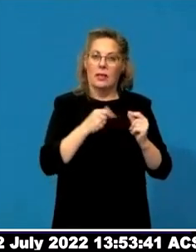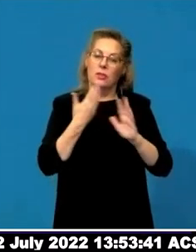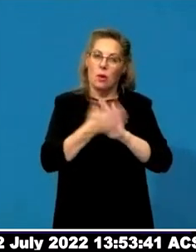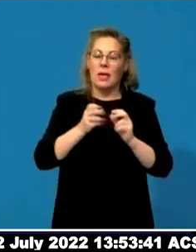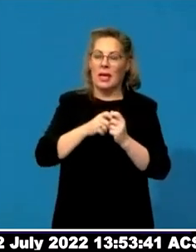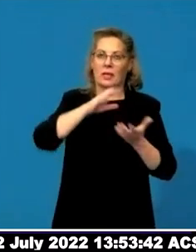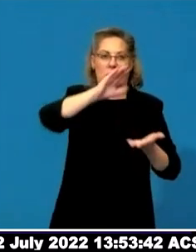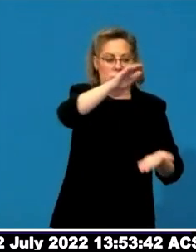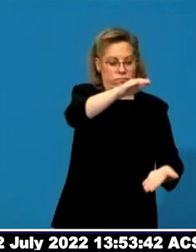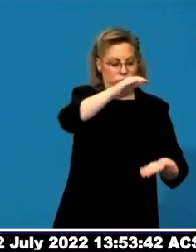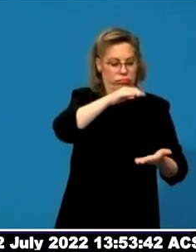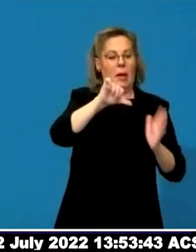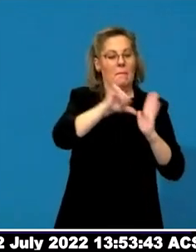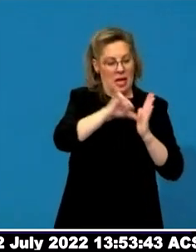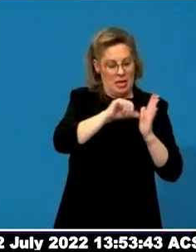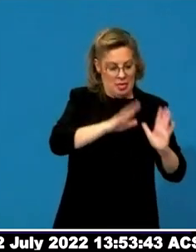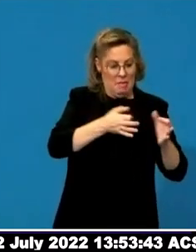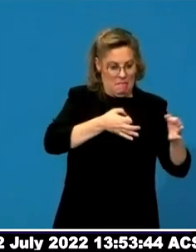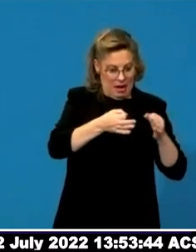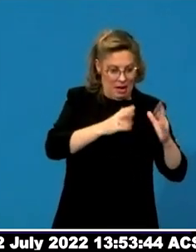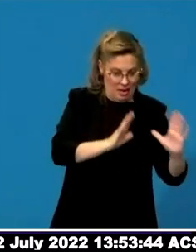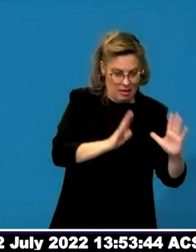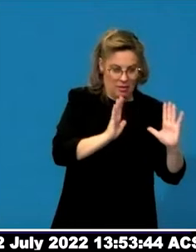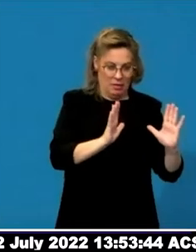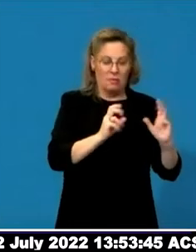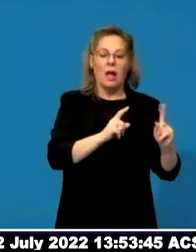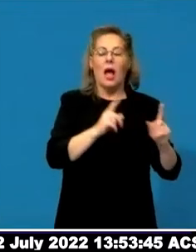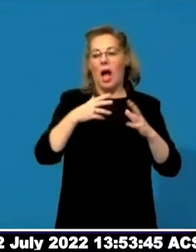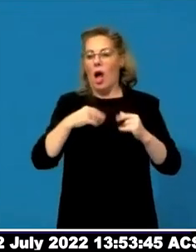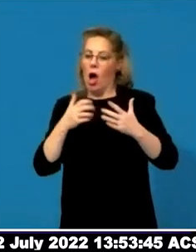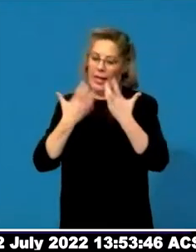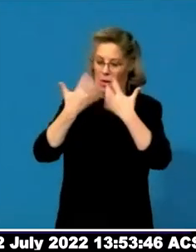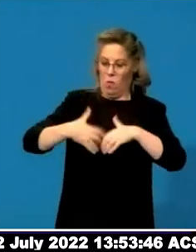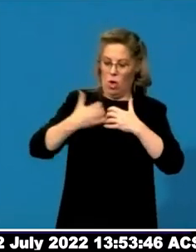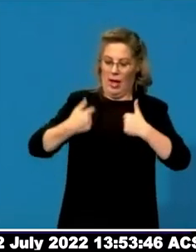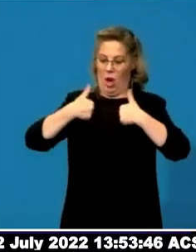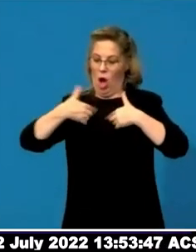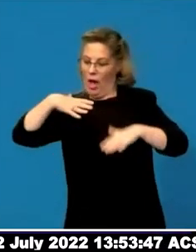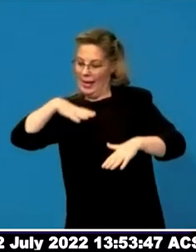you know, what the plan agreement is. Was that your thinking? MS McRAE: Yes, that's a perfect summary.